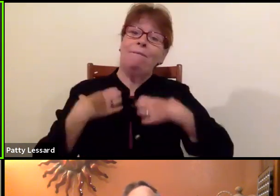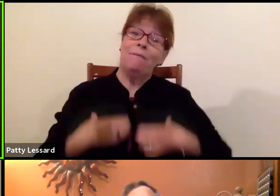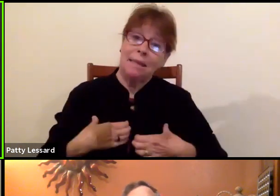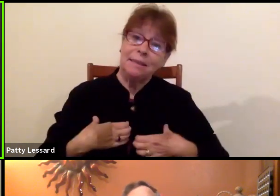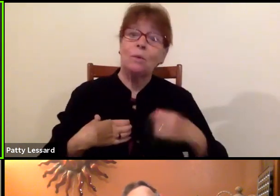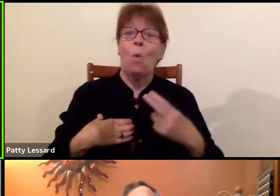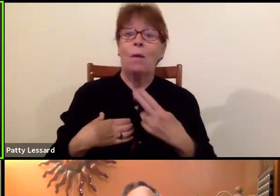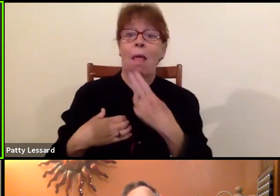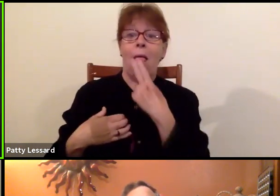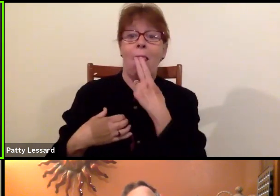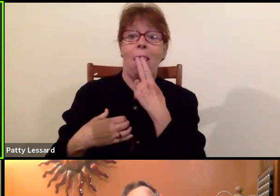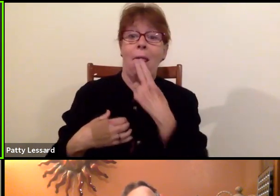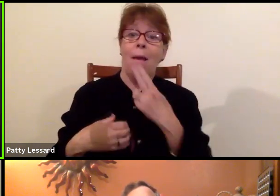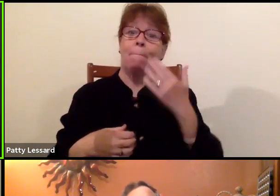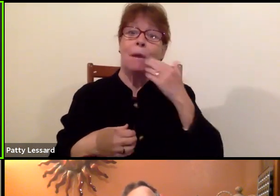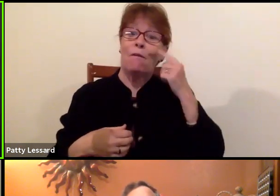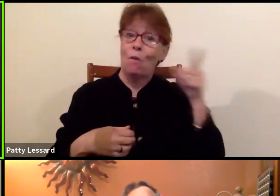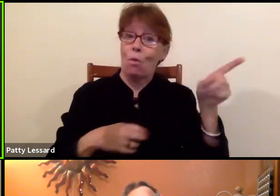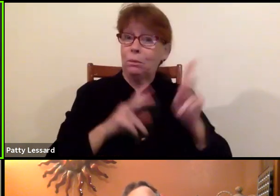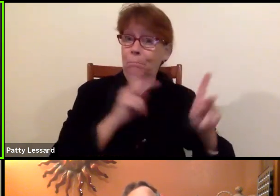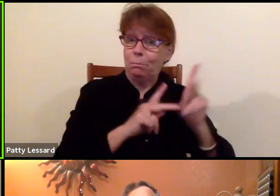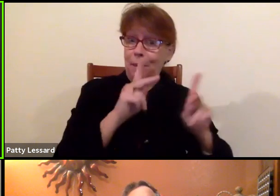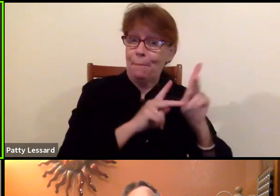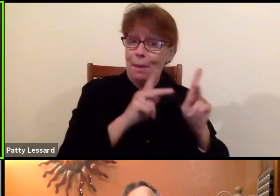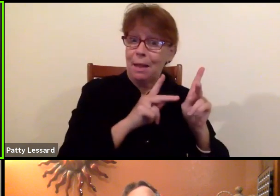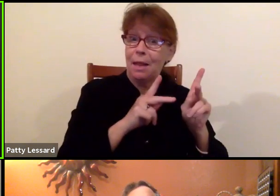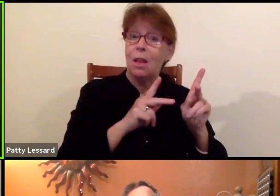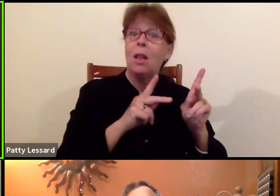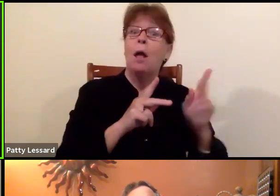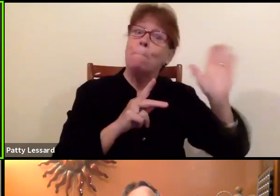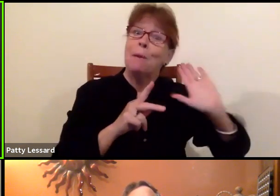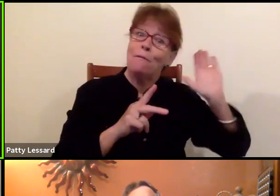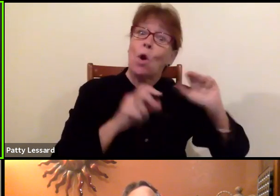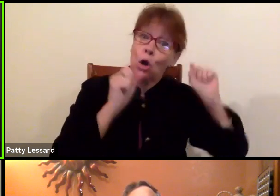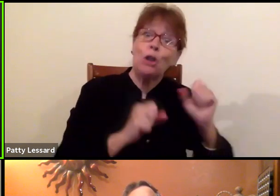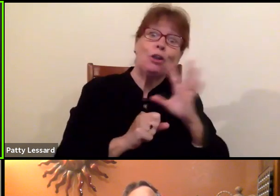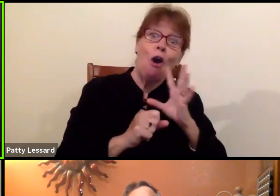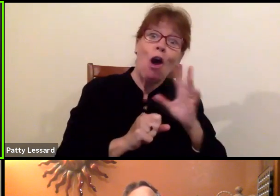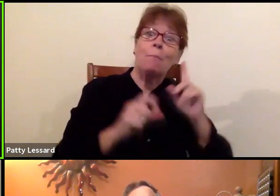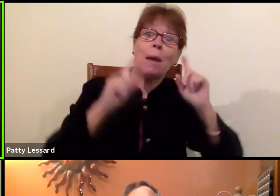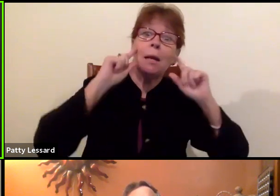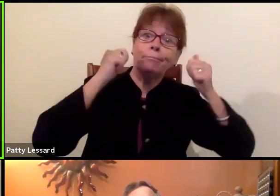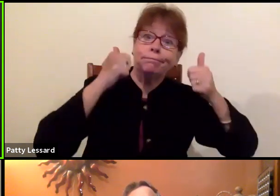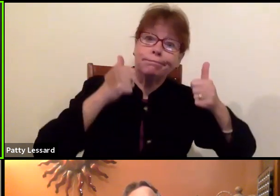ASL, versus people who are born deaf or learn sign early. Would technology that maps sound to another sensory modality,